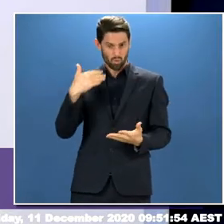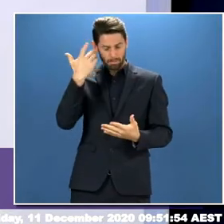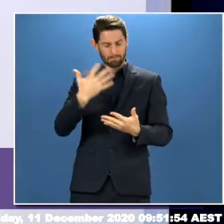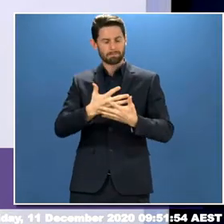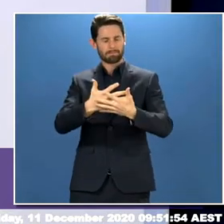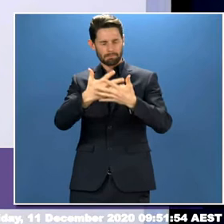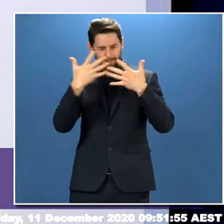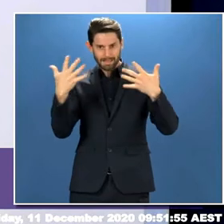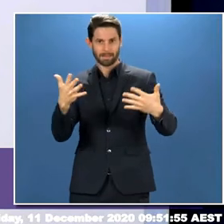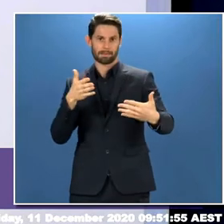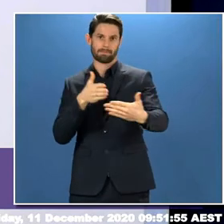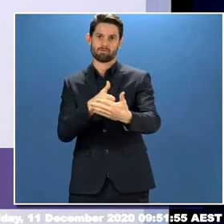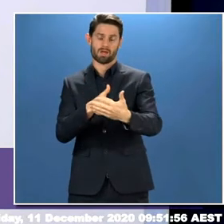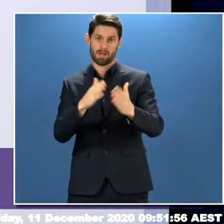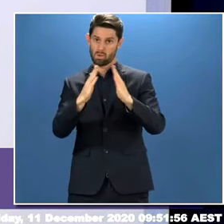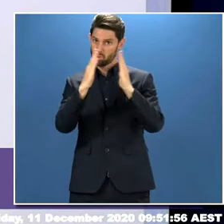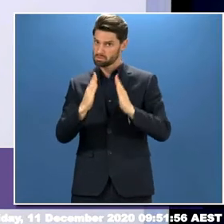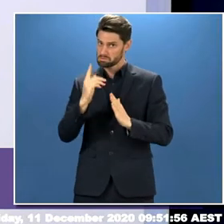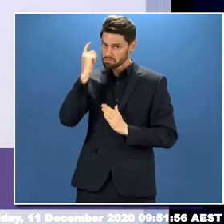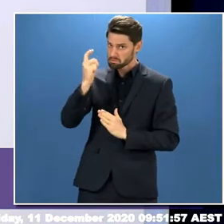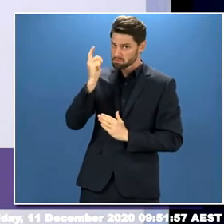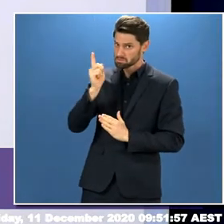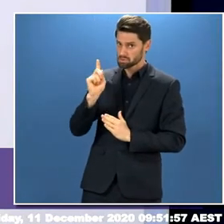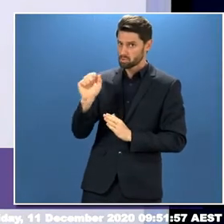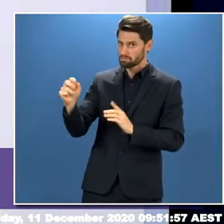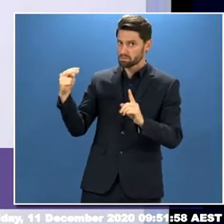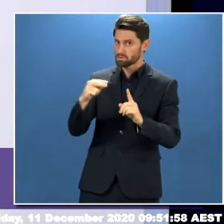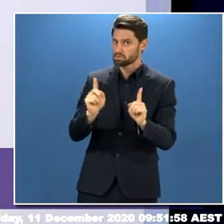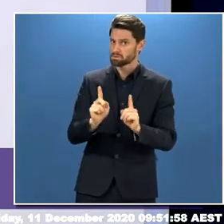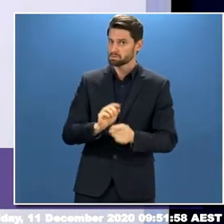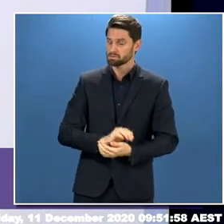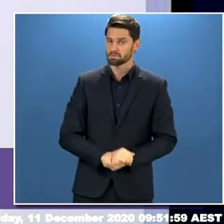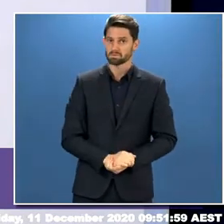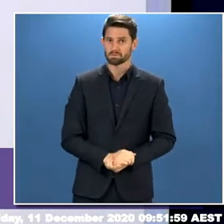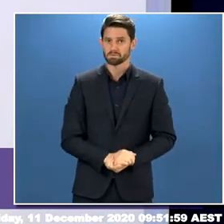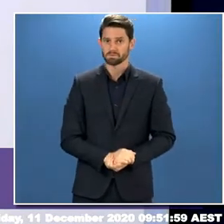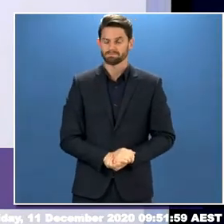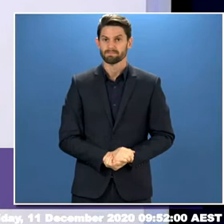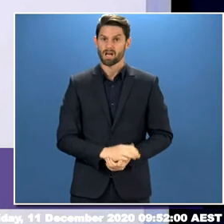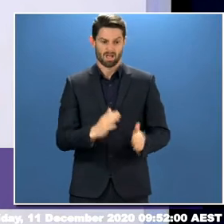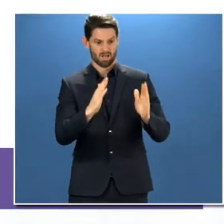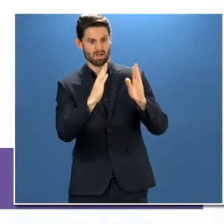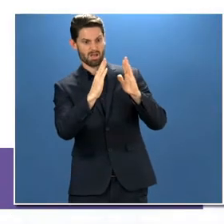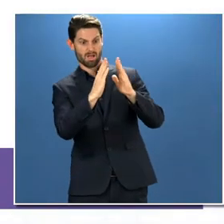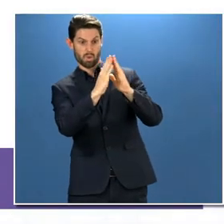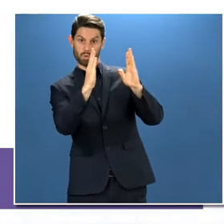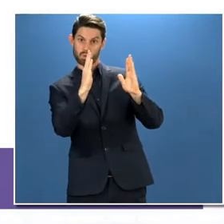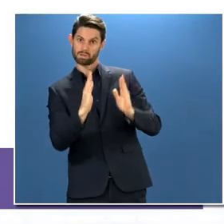think about a job that you might be interested in taking on? Housing has been an incredibly challenging aspect